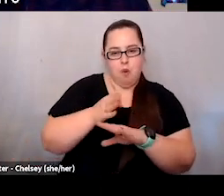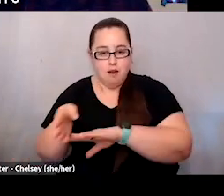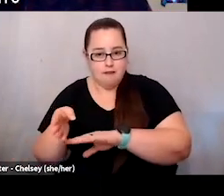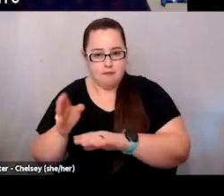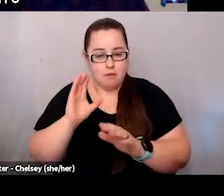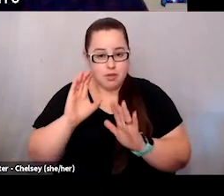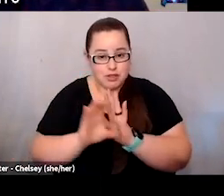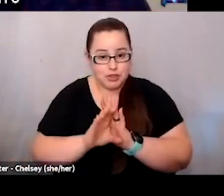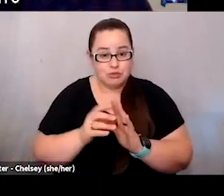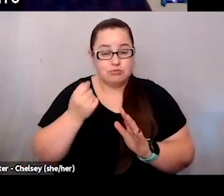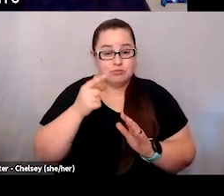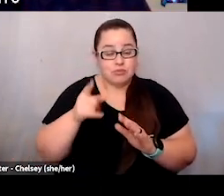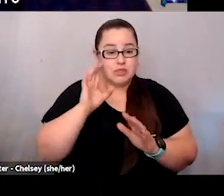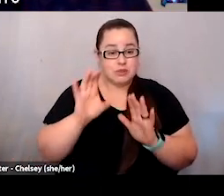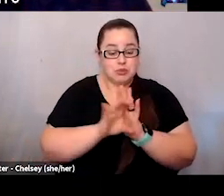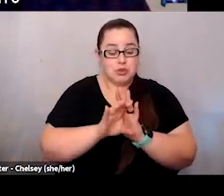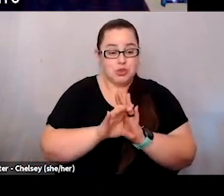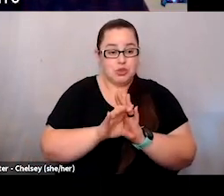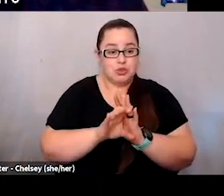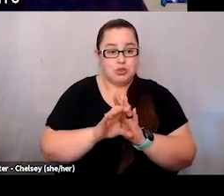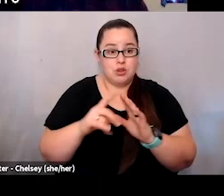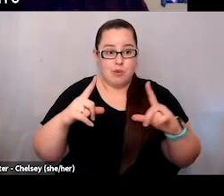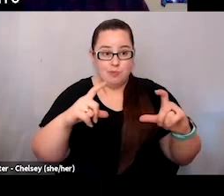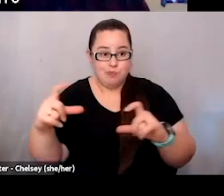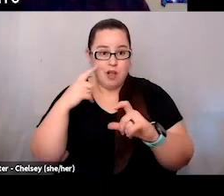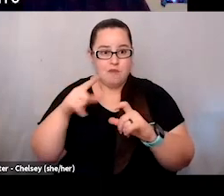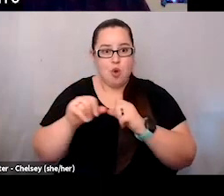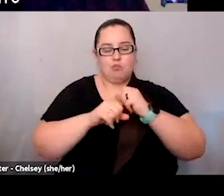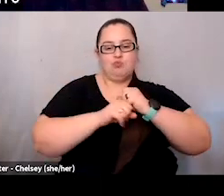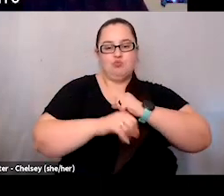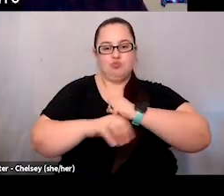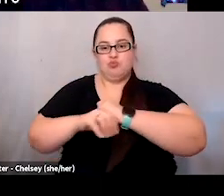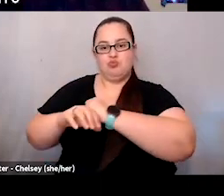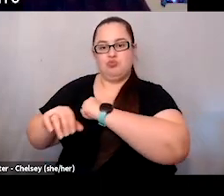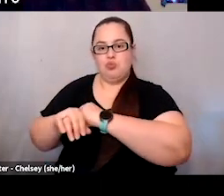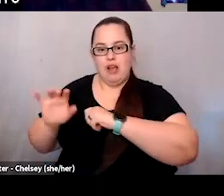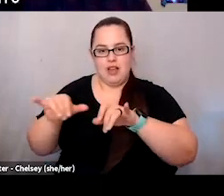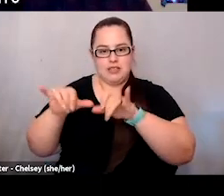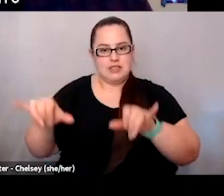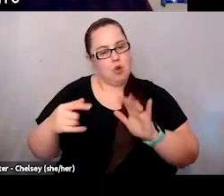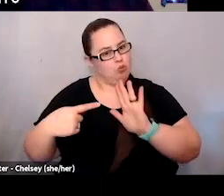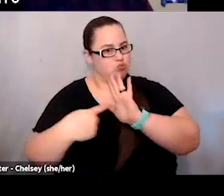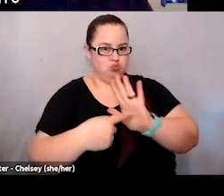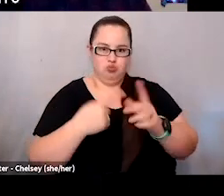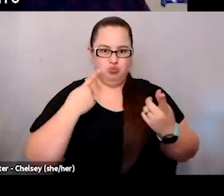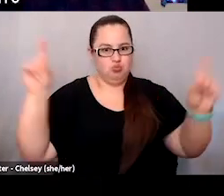children. This is kind of a before and after picture. These pictures were taken basically